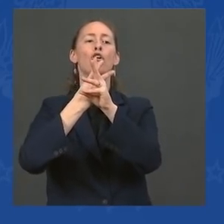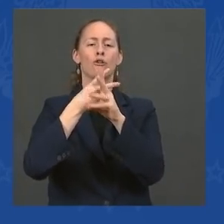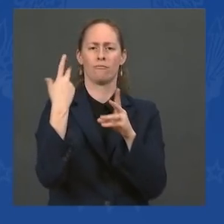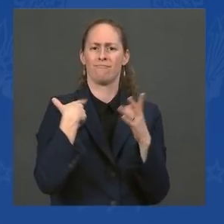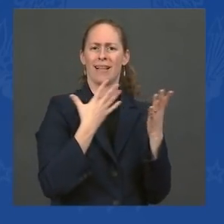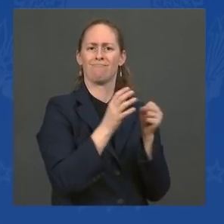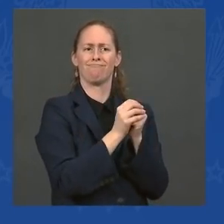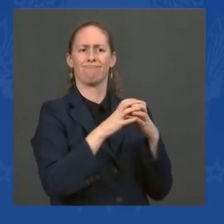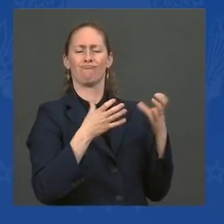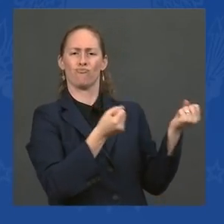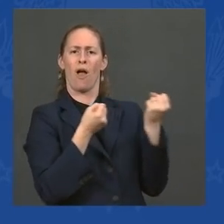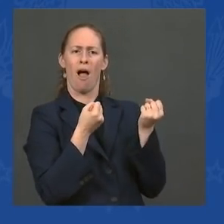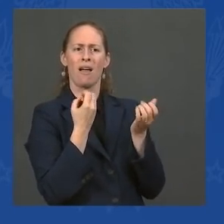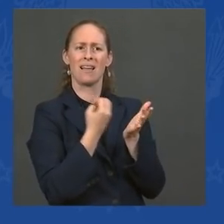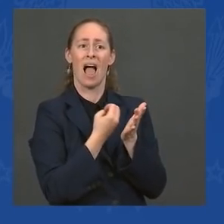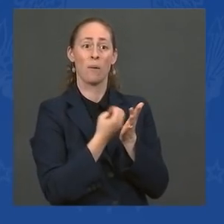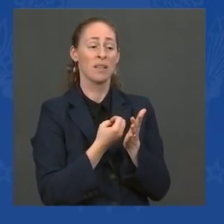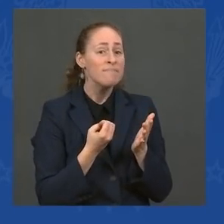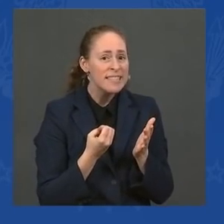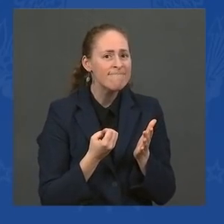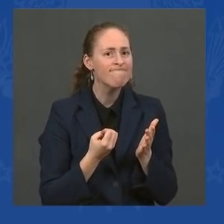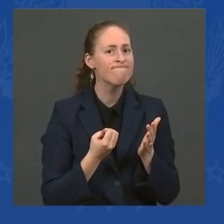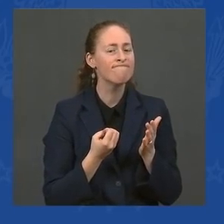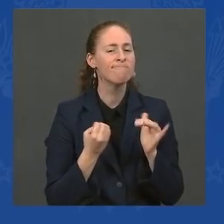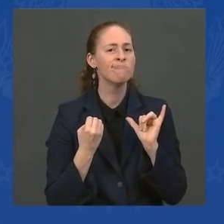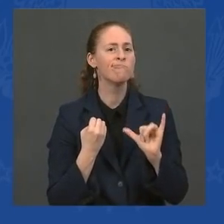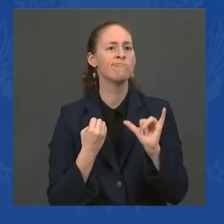And yet, today, we are staring into a catastrophe